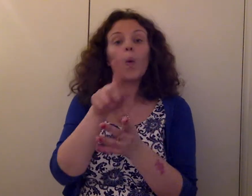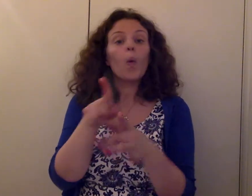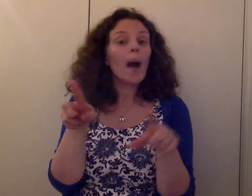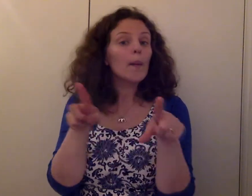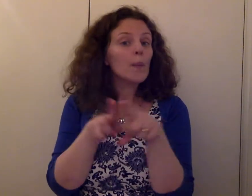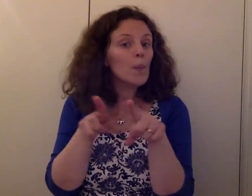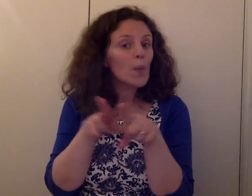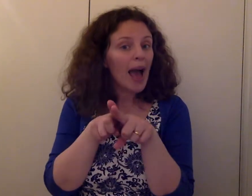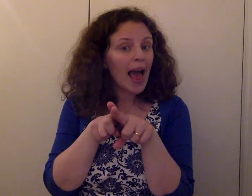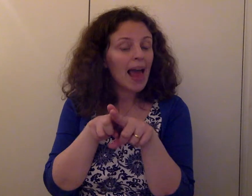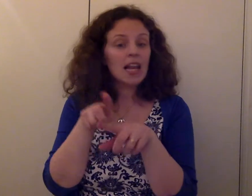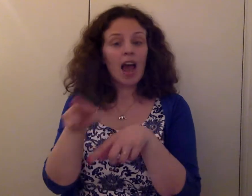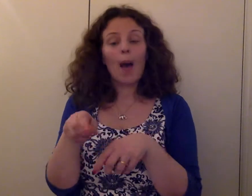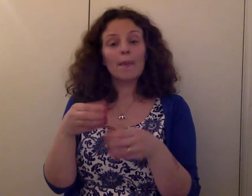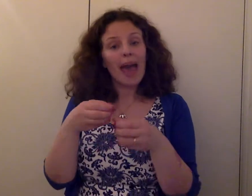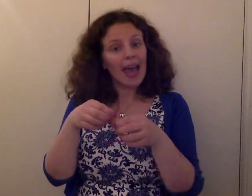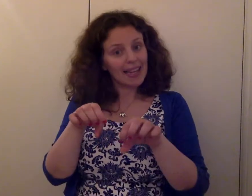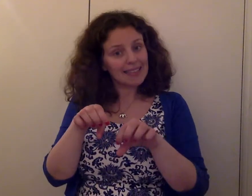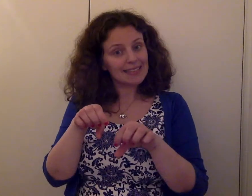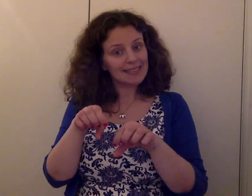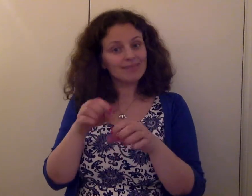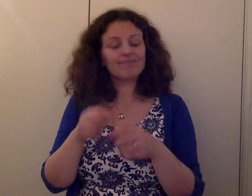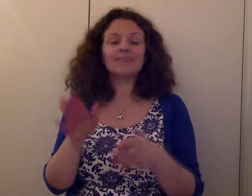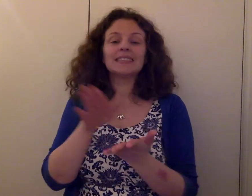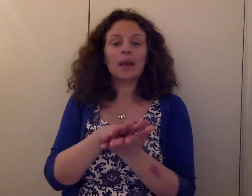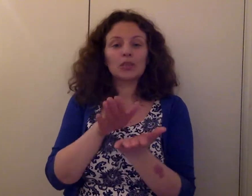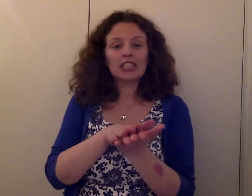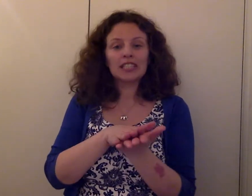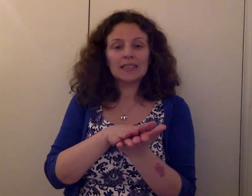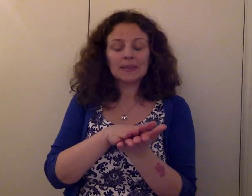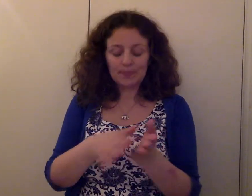As well egg sandwiches